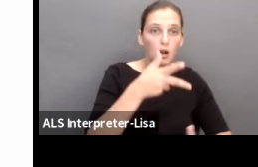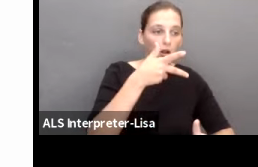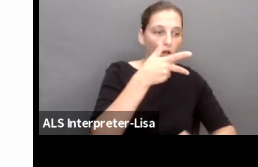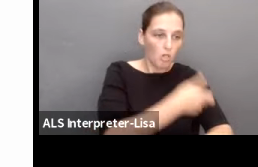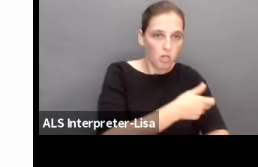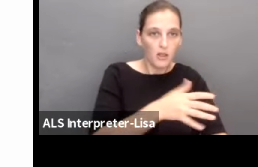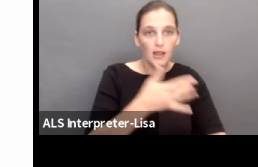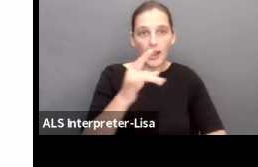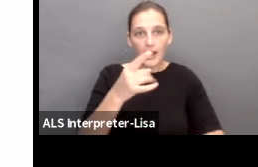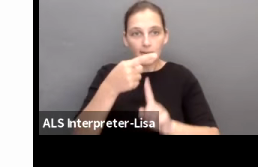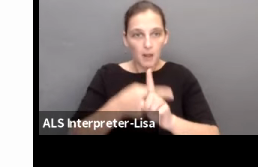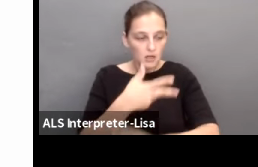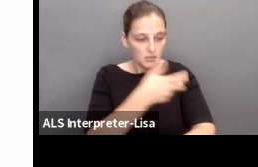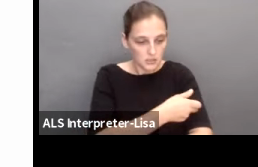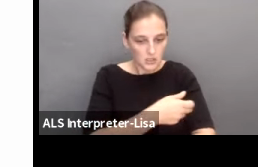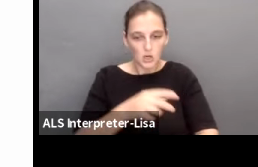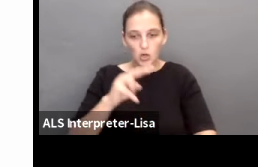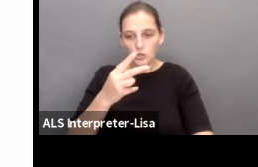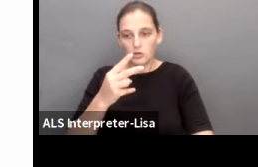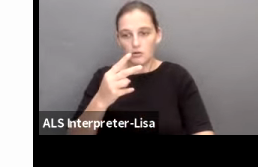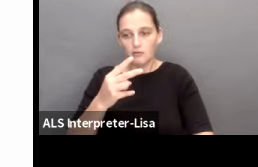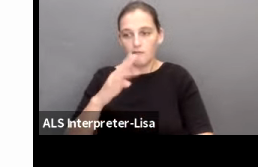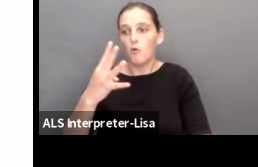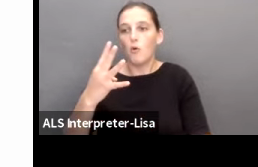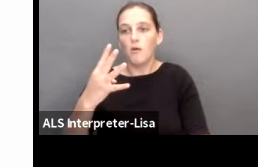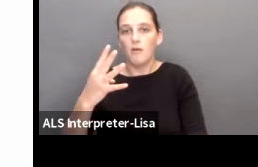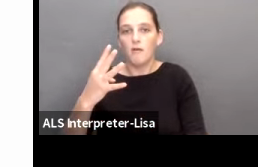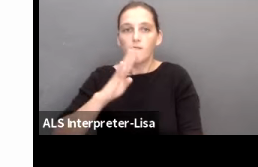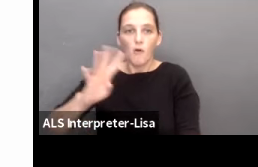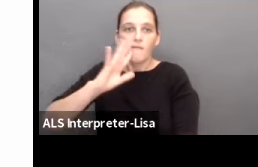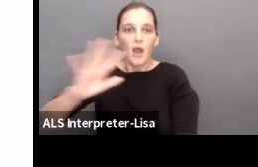when they turn four or five. So this is the same type of